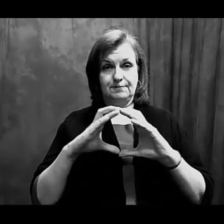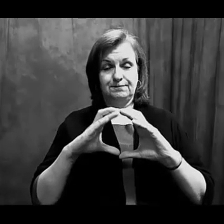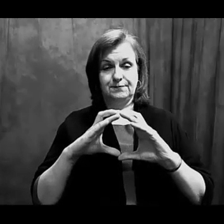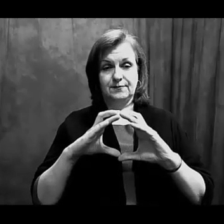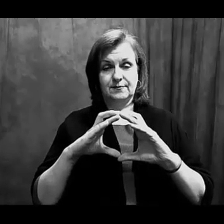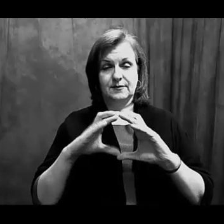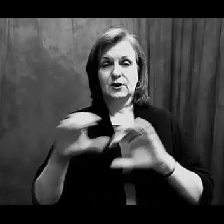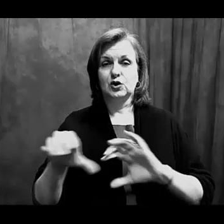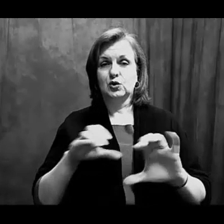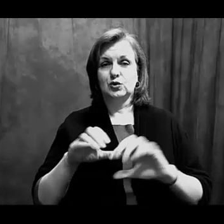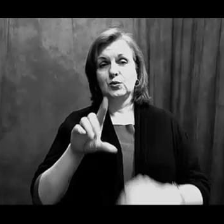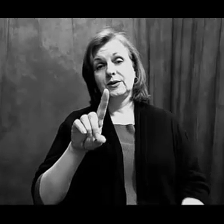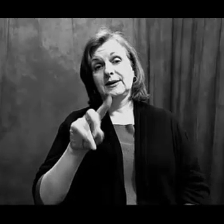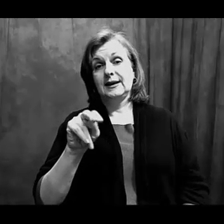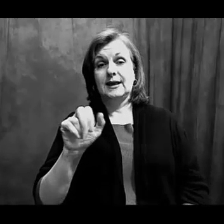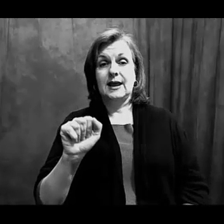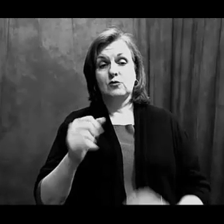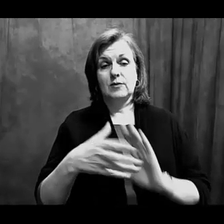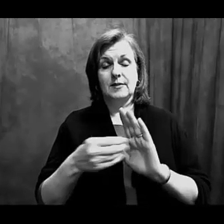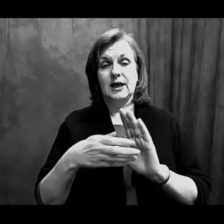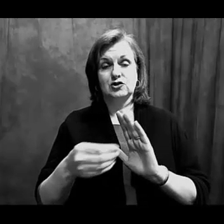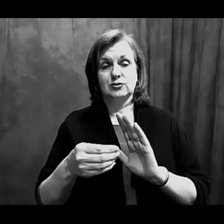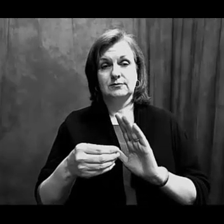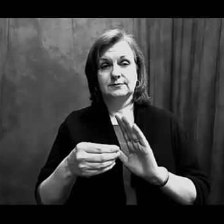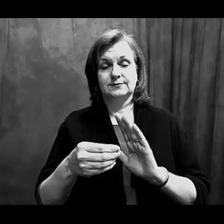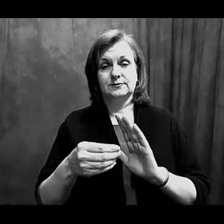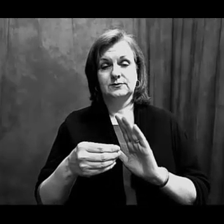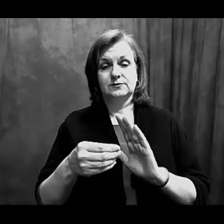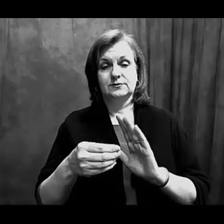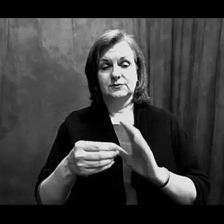and you do DNA replication